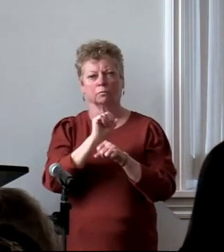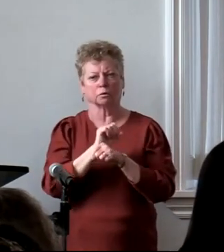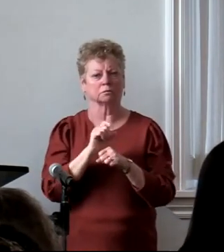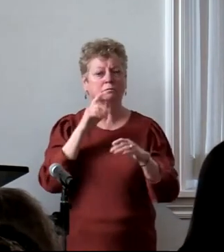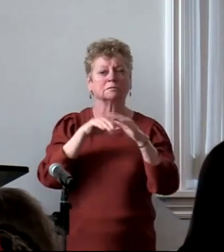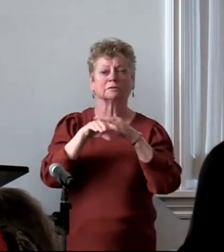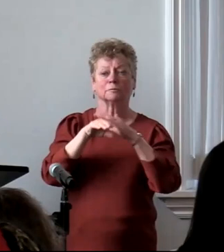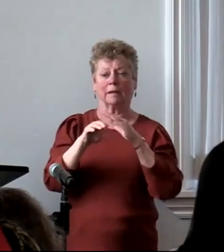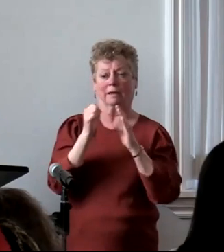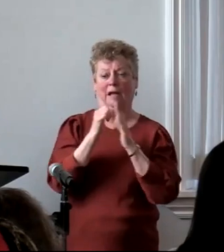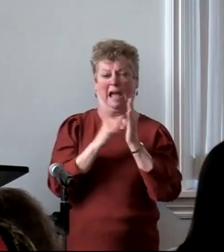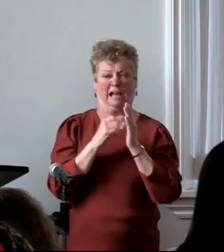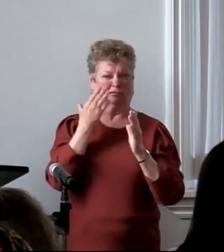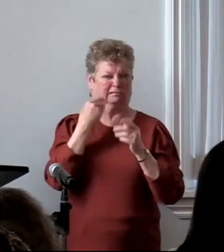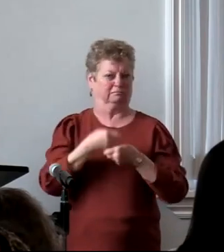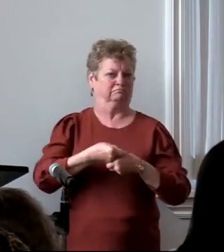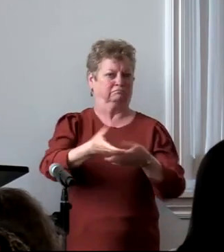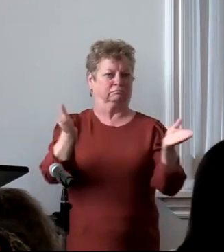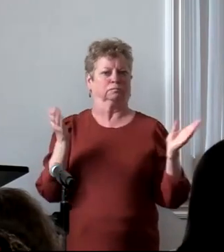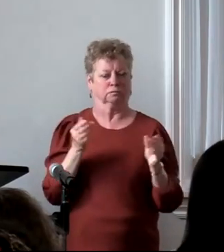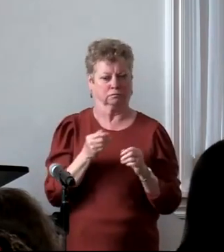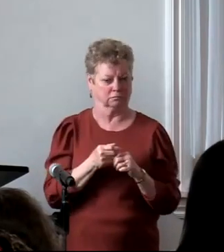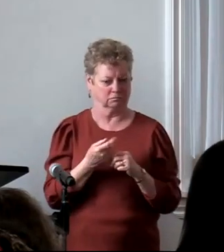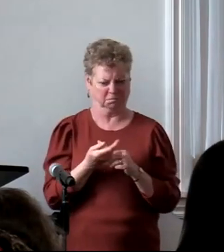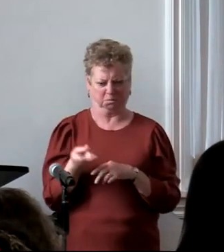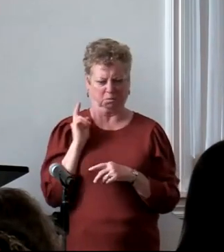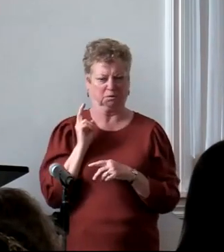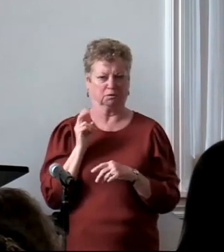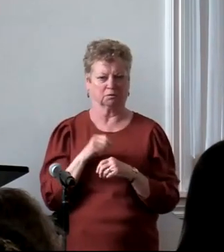was released just two weeks ago on May 17 by Dr. Katie Aubrecht